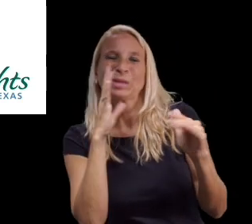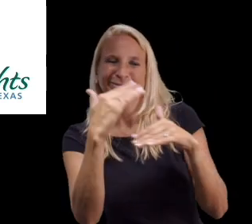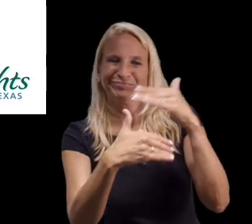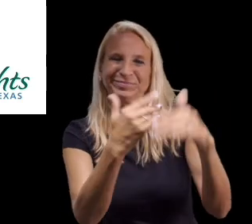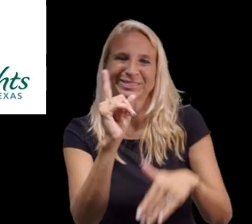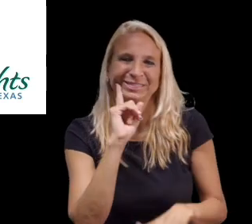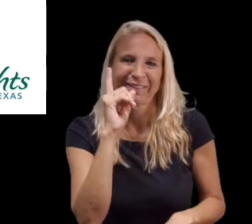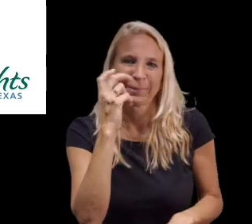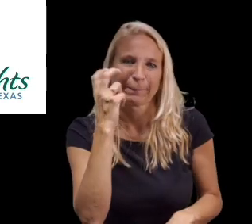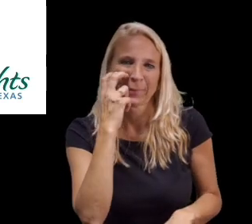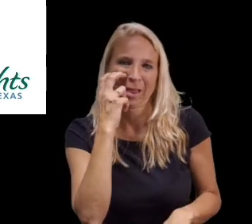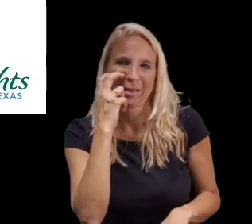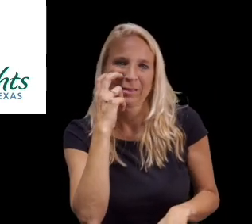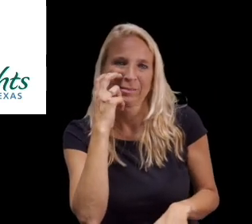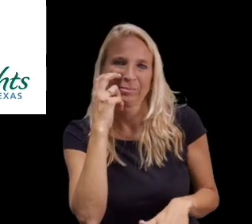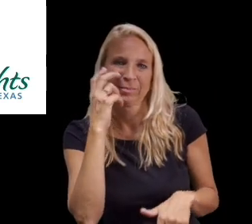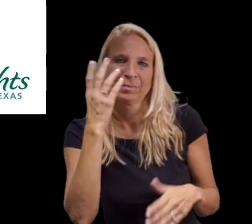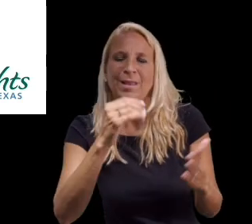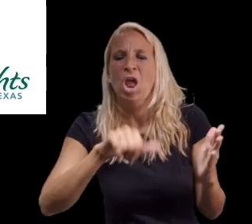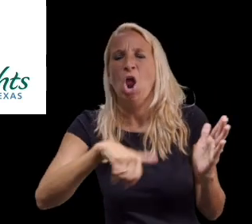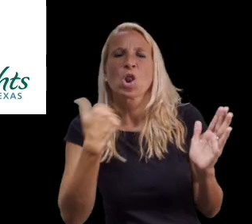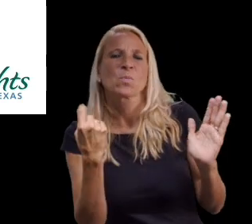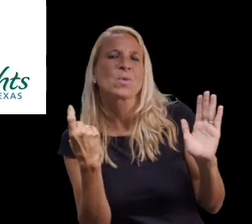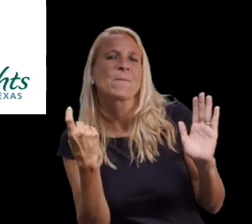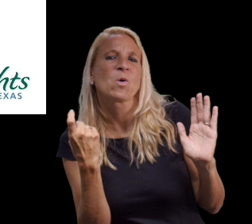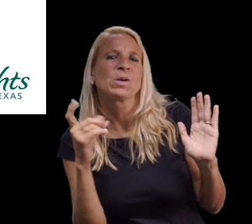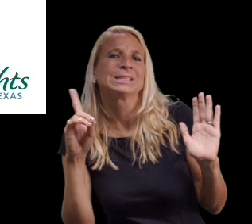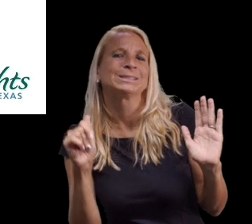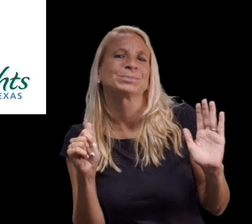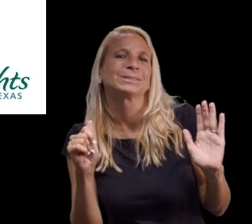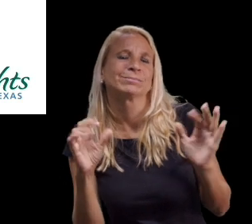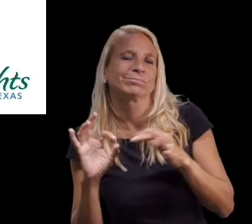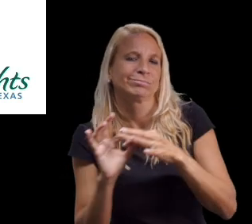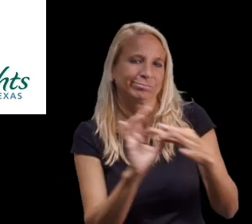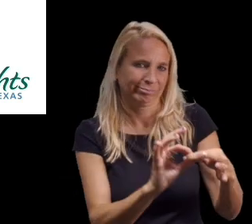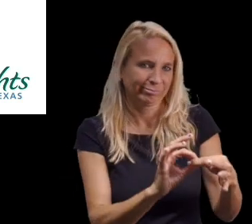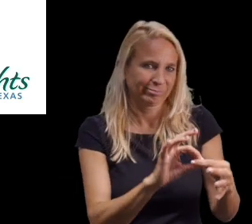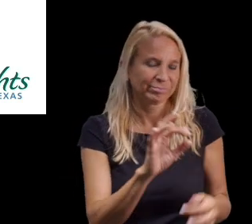plus at least one other disability that impairs independent functioning.